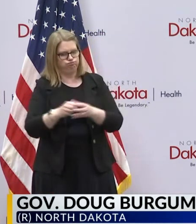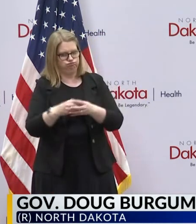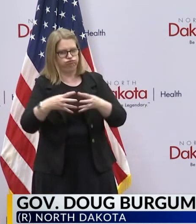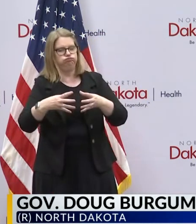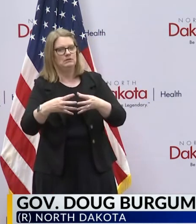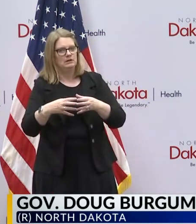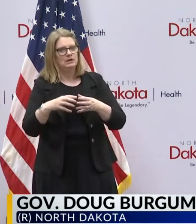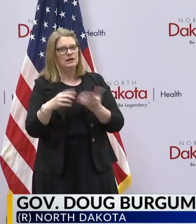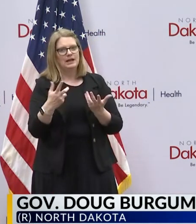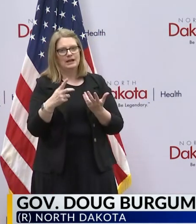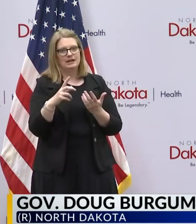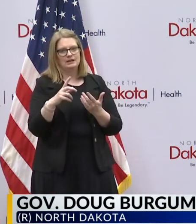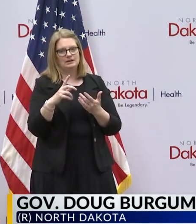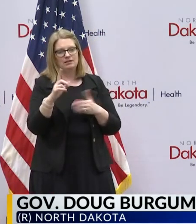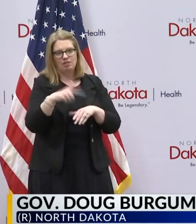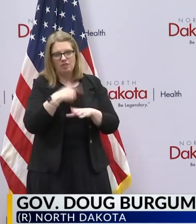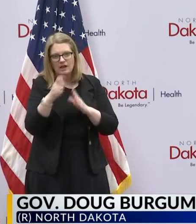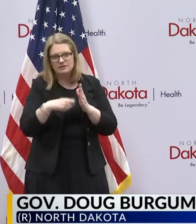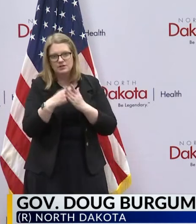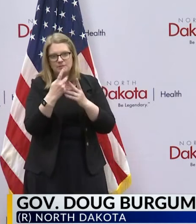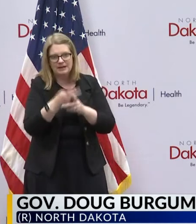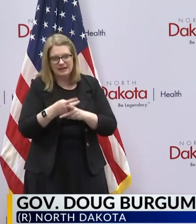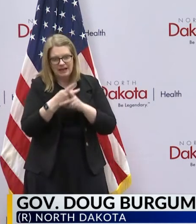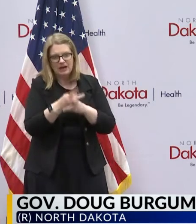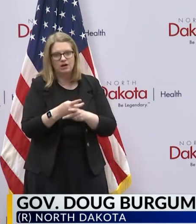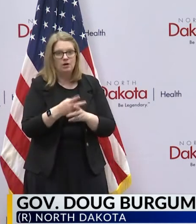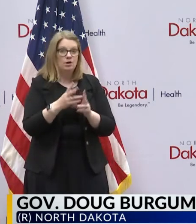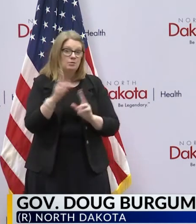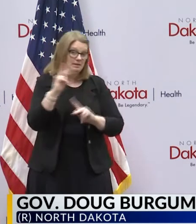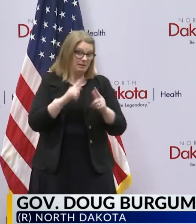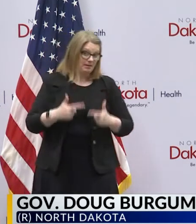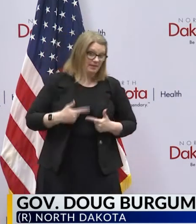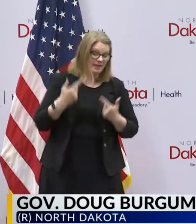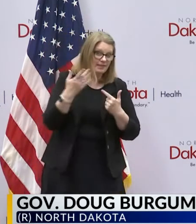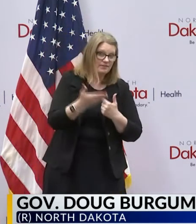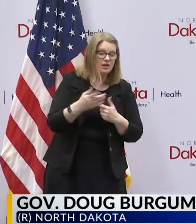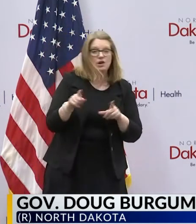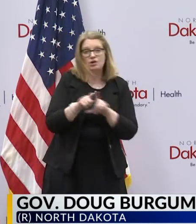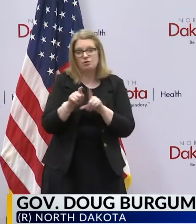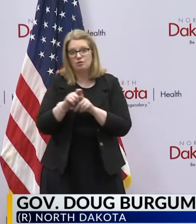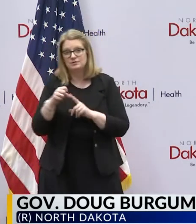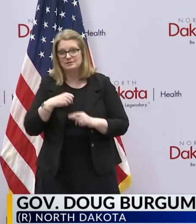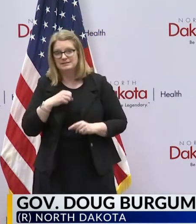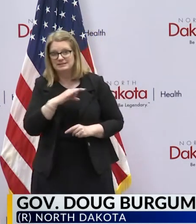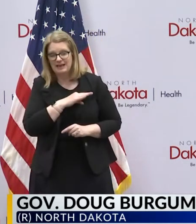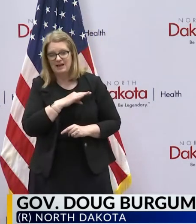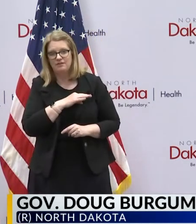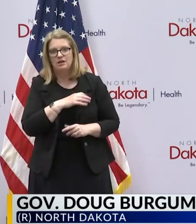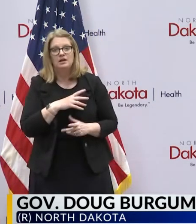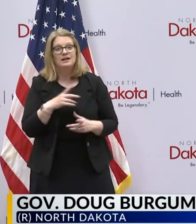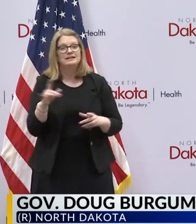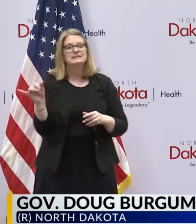WHERE WE KNOW WE'VE HAD HIGH OUTBREAKS IN LONG-TERM CARE, BOTH AMONG RESIDENTS AND AMONG WORKERS THAT WORK IN LONG-TERM